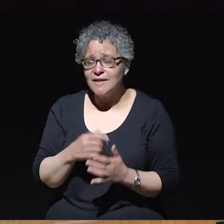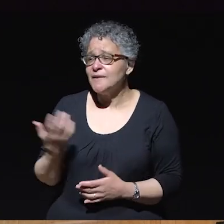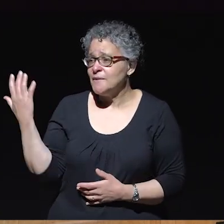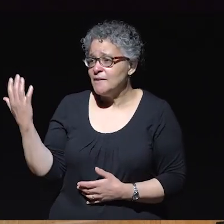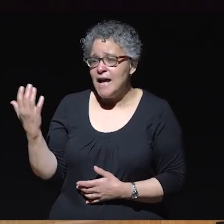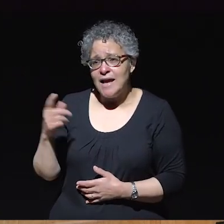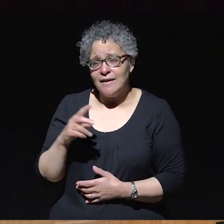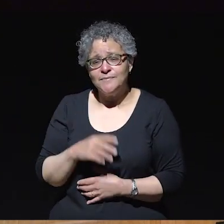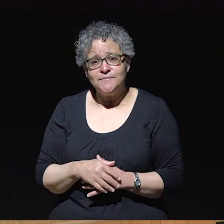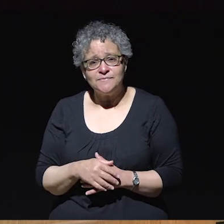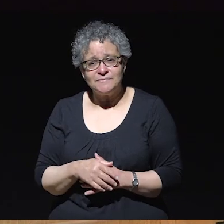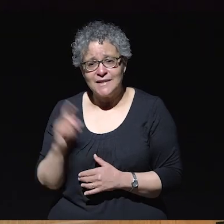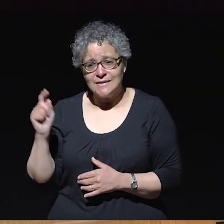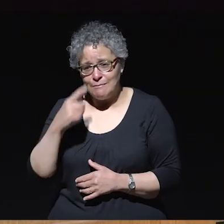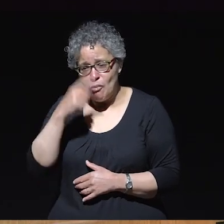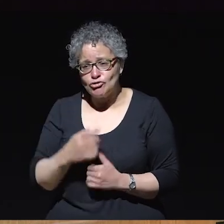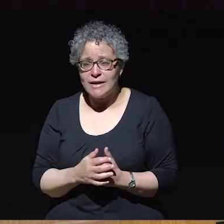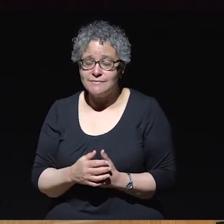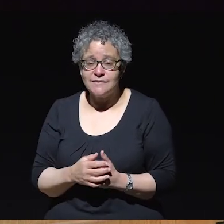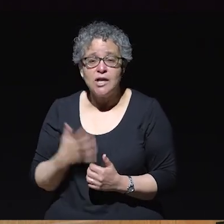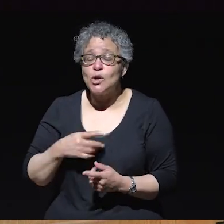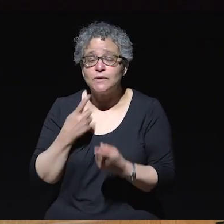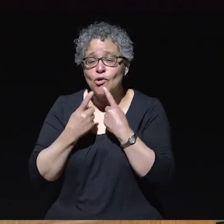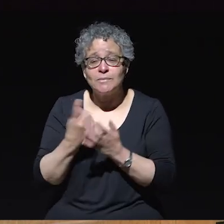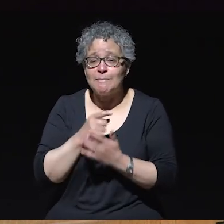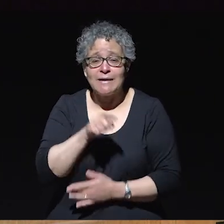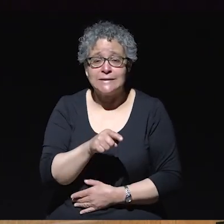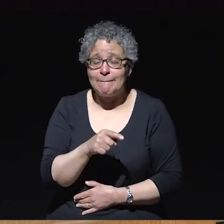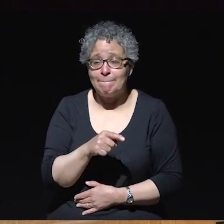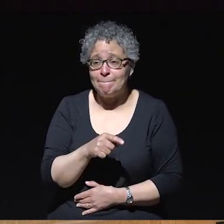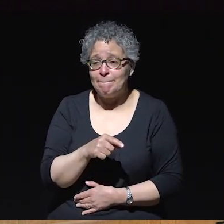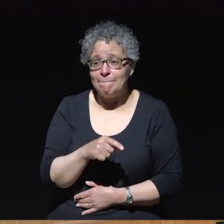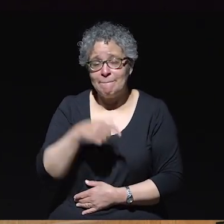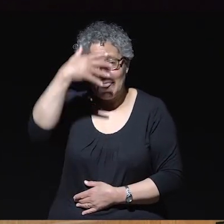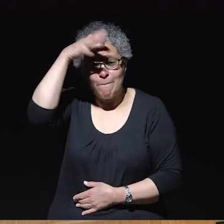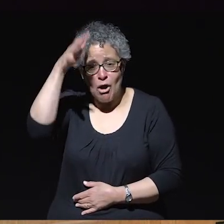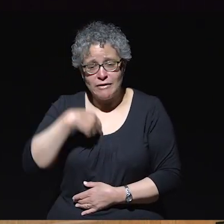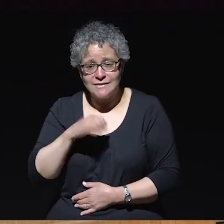However, I think, without any comment on Boris Johnson himself with his exploding red outfit here,